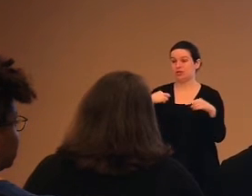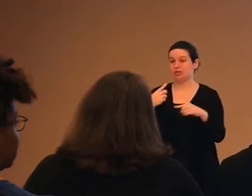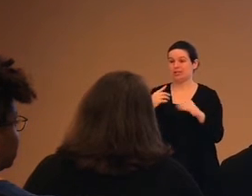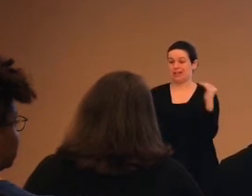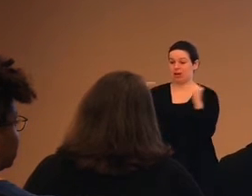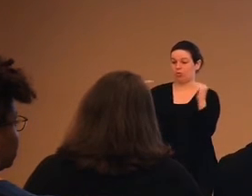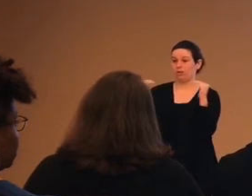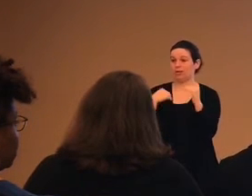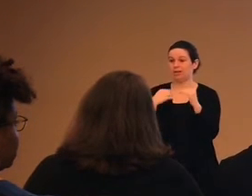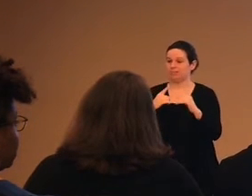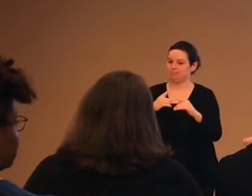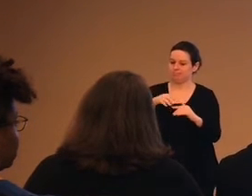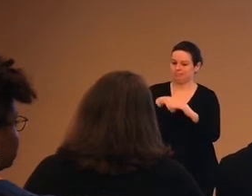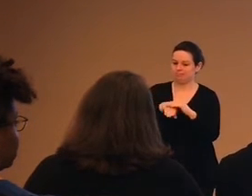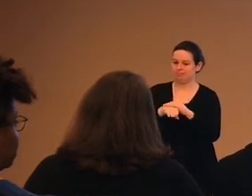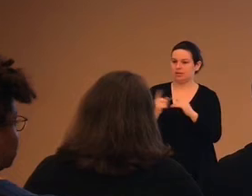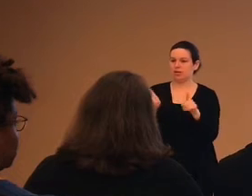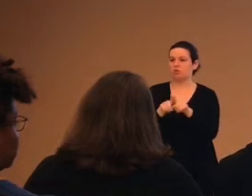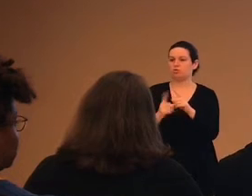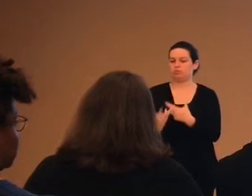accessibility and inclusion award last year